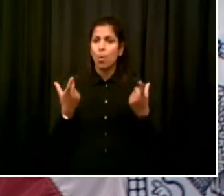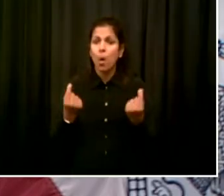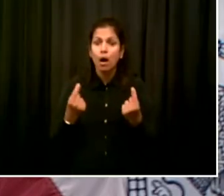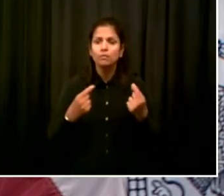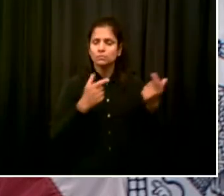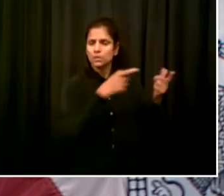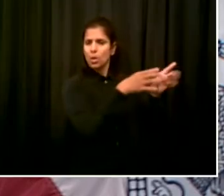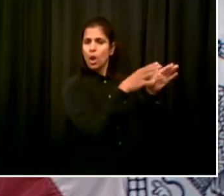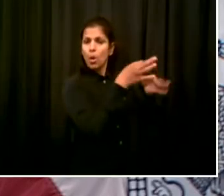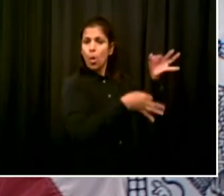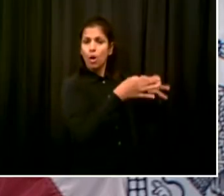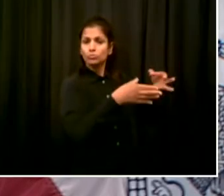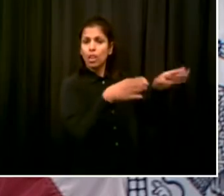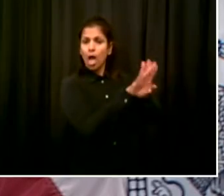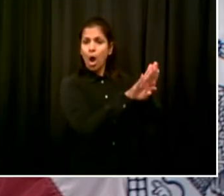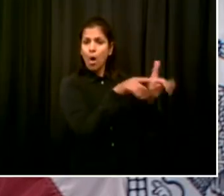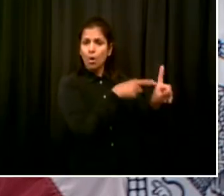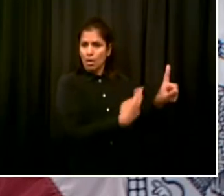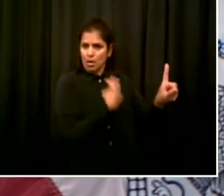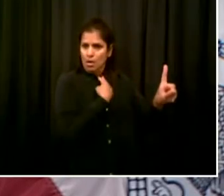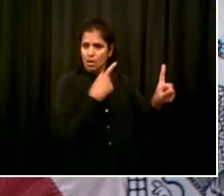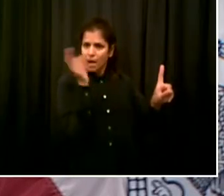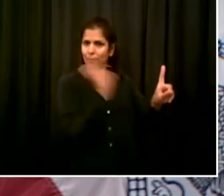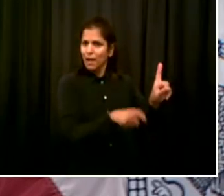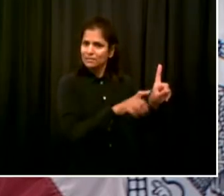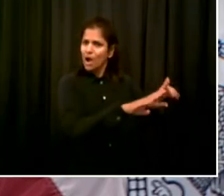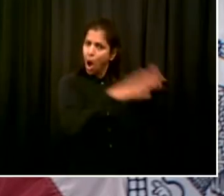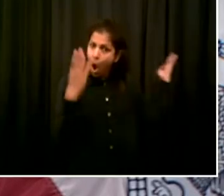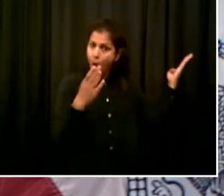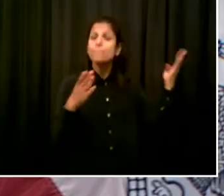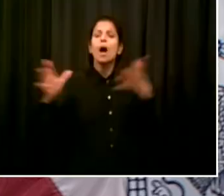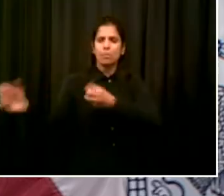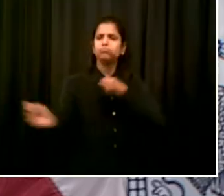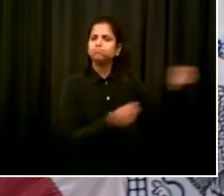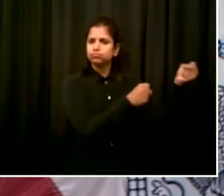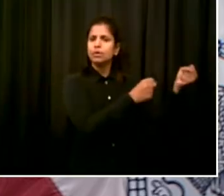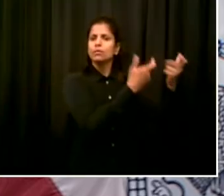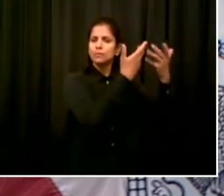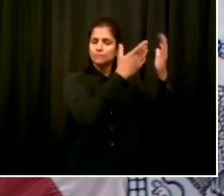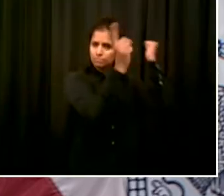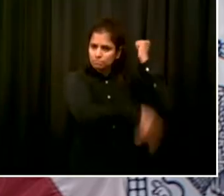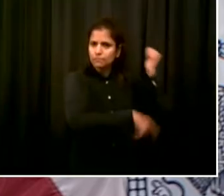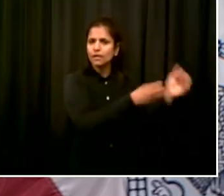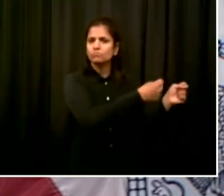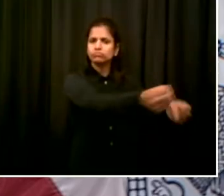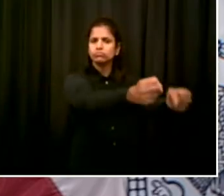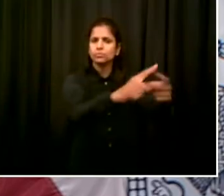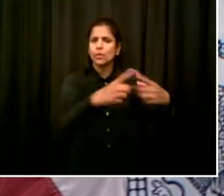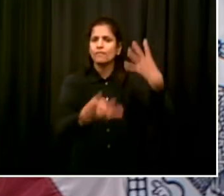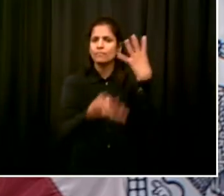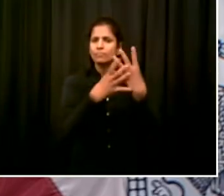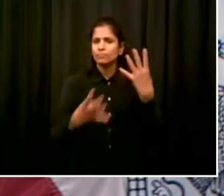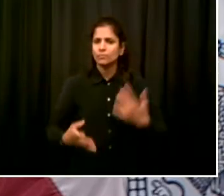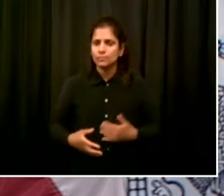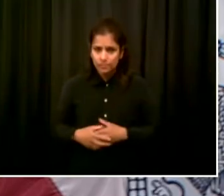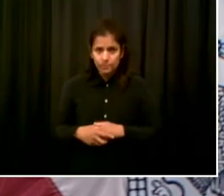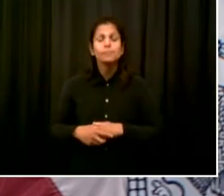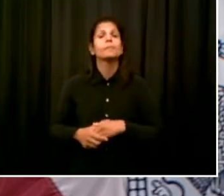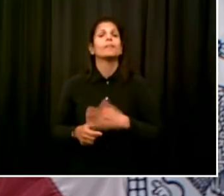FACTORS THAT WE HAVE SAID, AD NAUSEA HIM TO